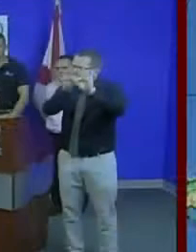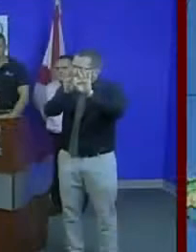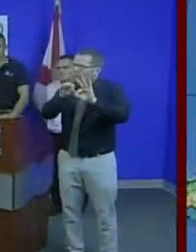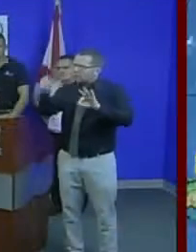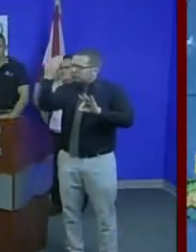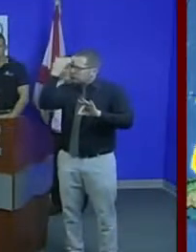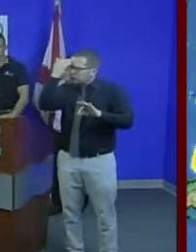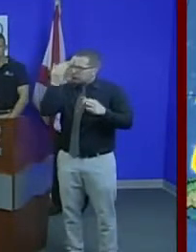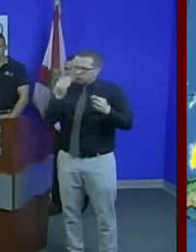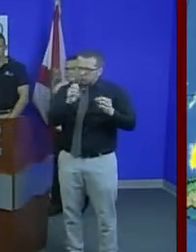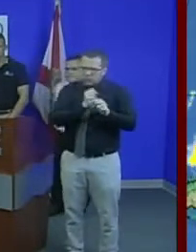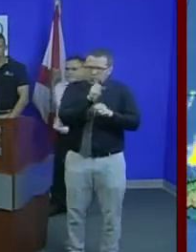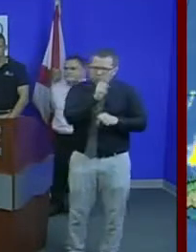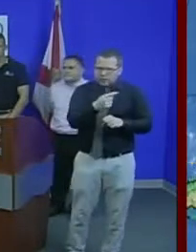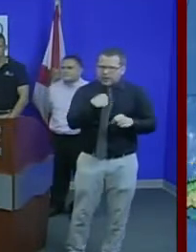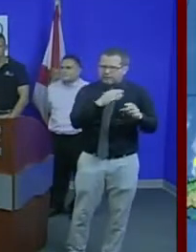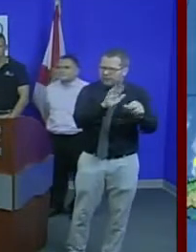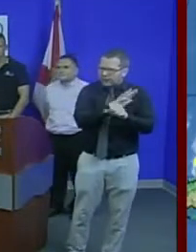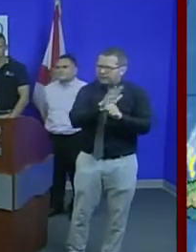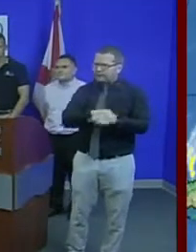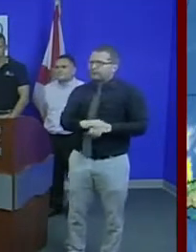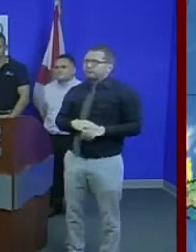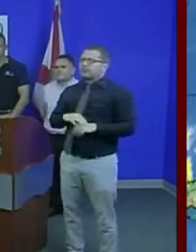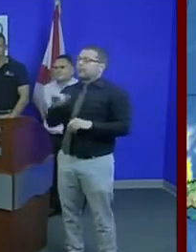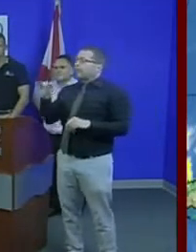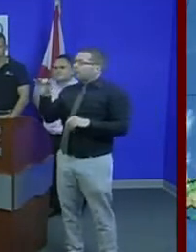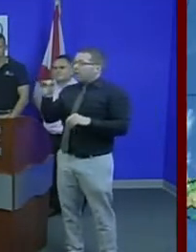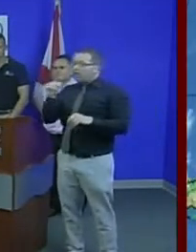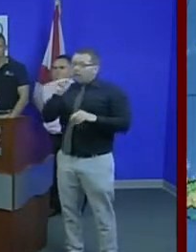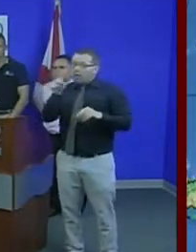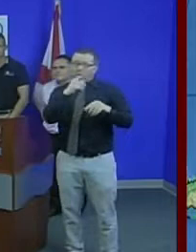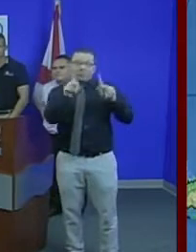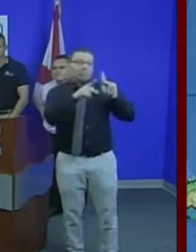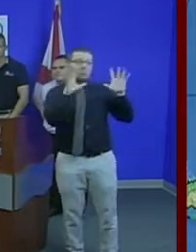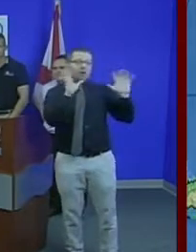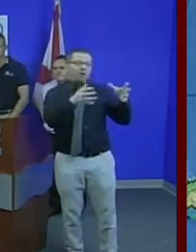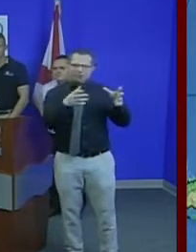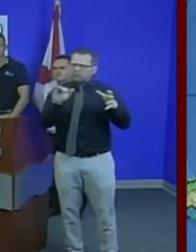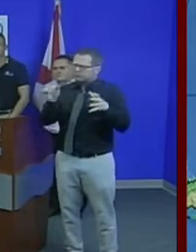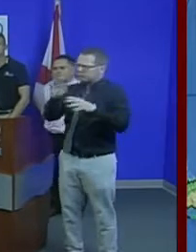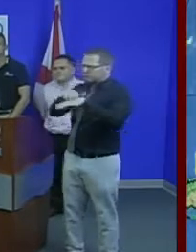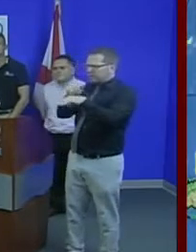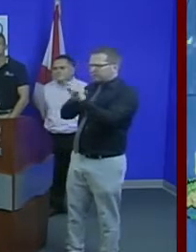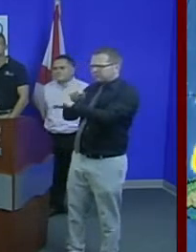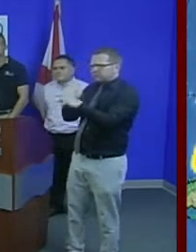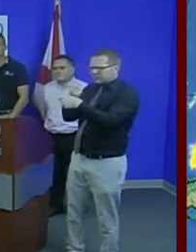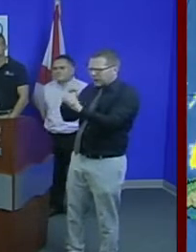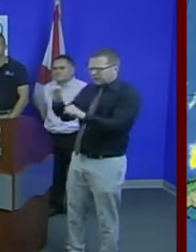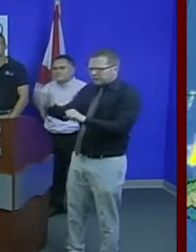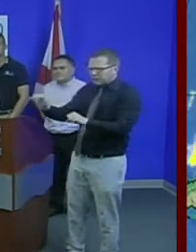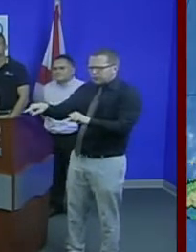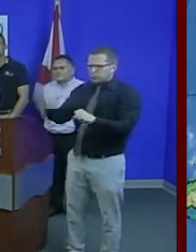SAFER PLACE STARTING THIS GET WITH FAMILY OR FRIENDS AND HUNKER DOWN AS CONDITIONS ARE EXPECTED TO DETERIORATE AS THE